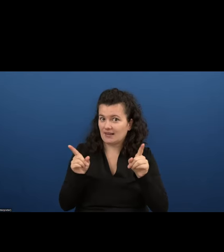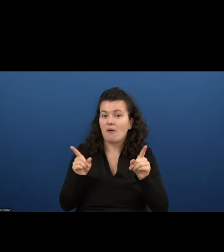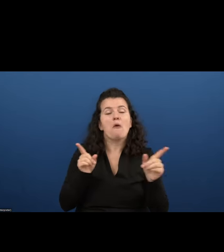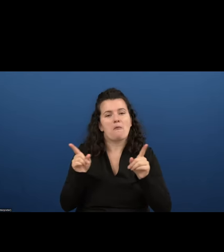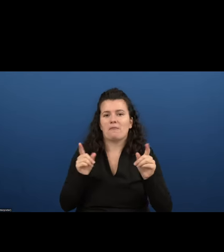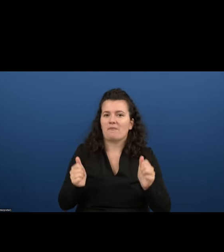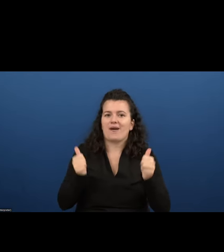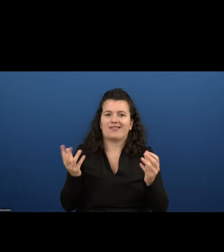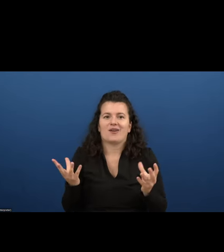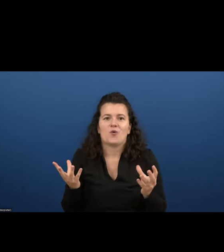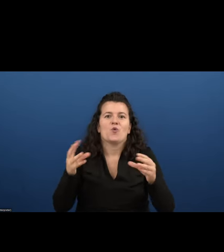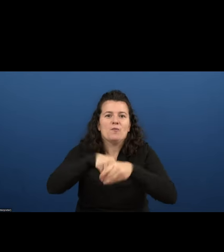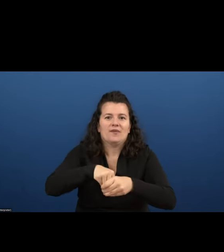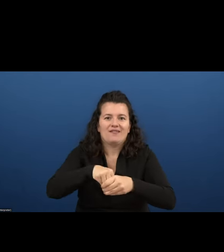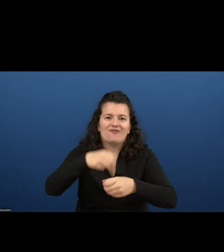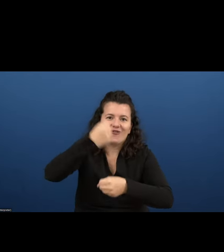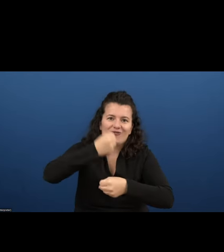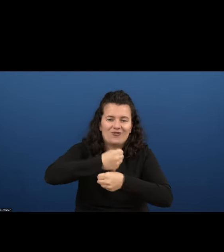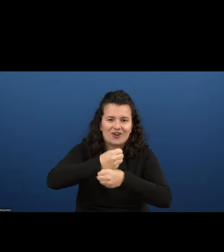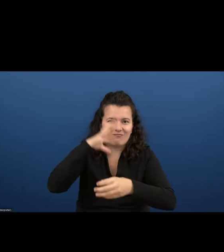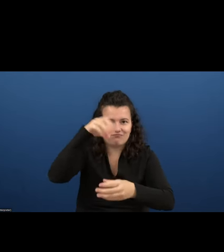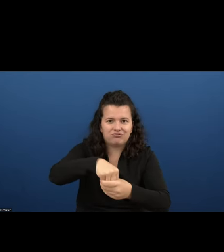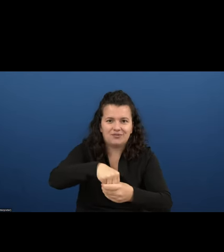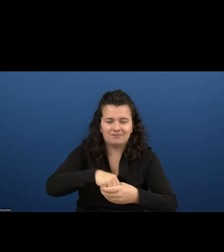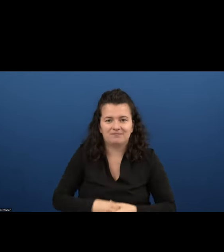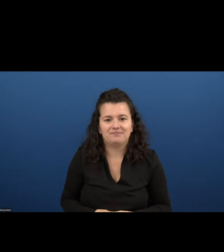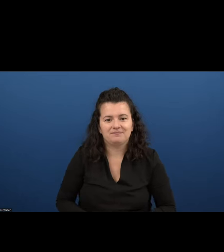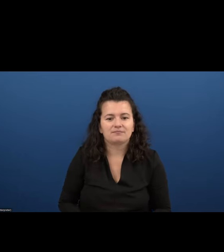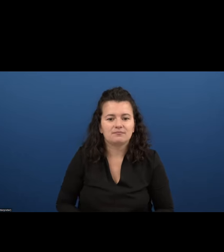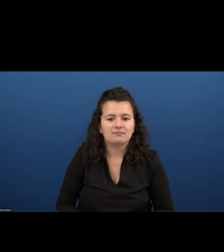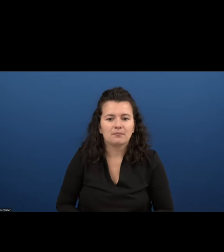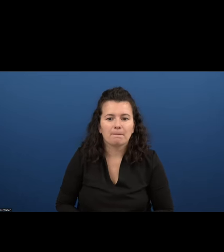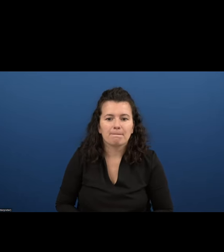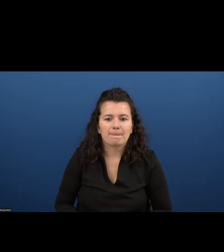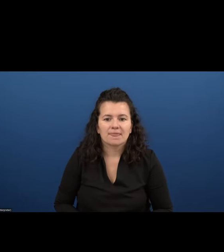initiatives. 09:40:07 Ladies and gentlemen, I'm pleased